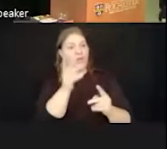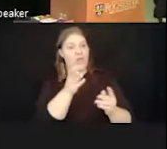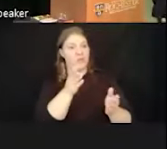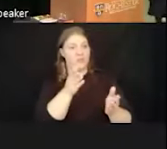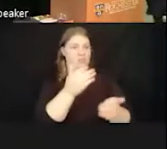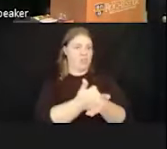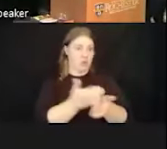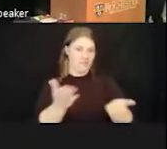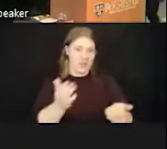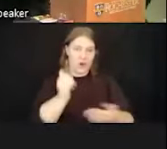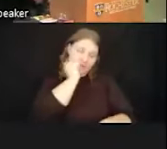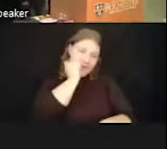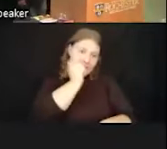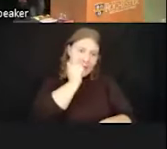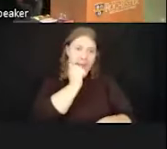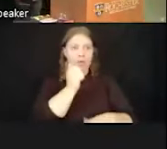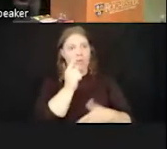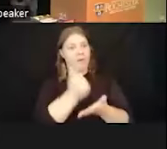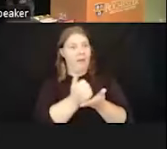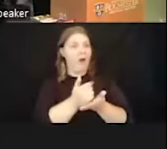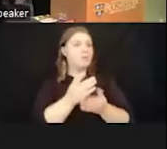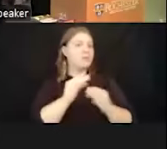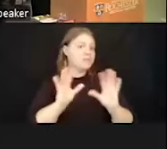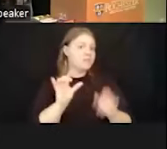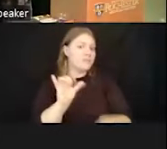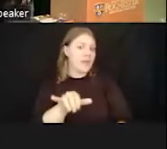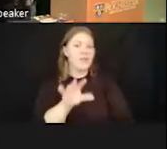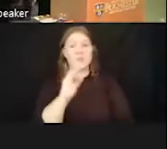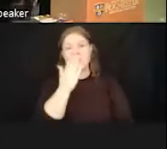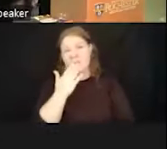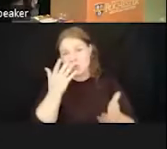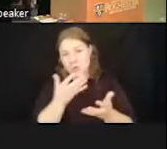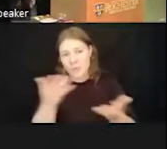so thank you so much for that I will add that we have taken a cult one of